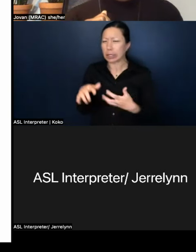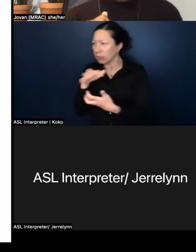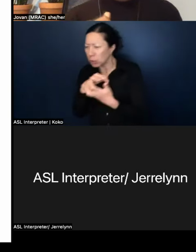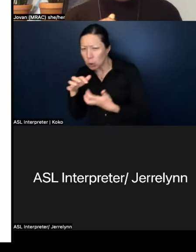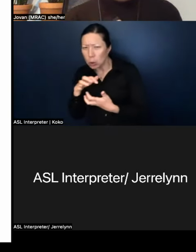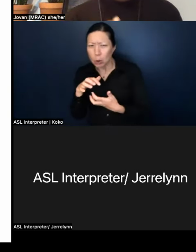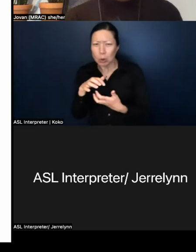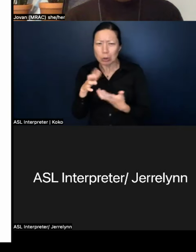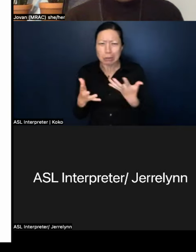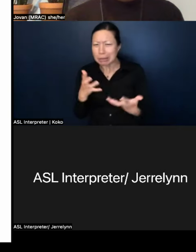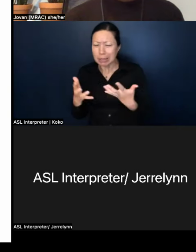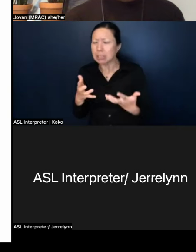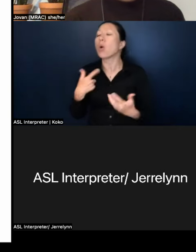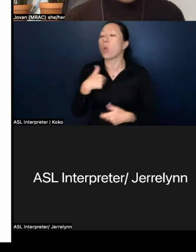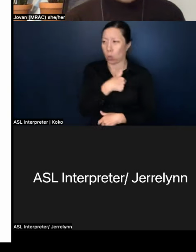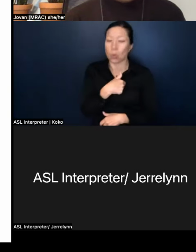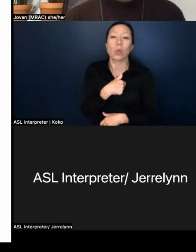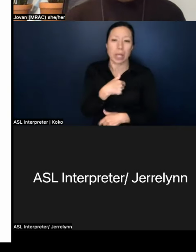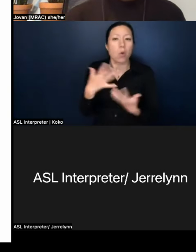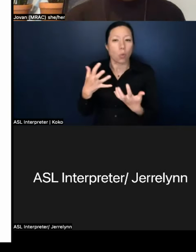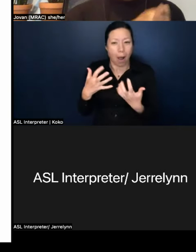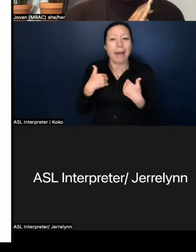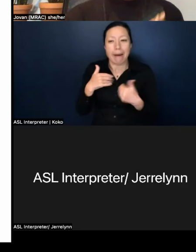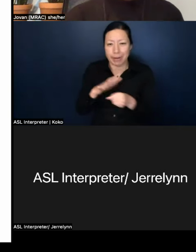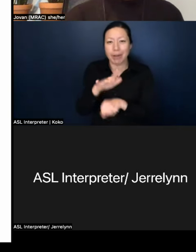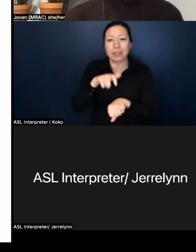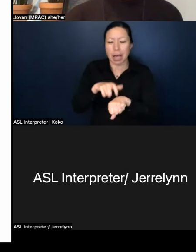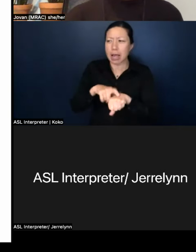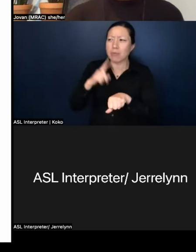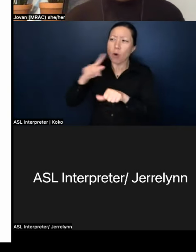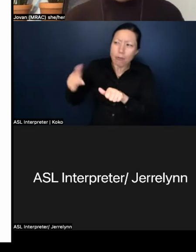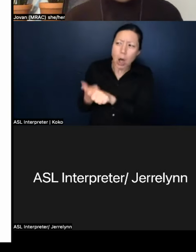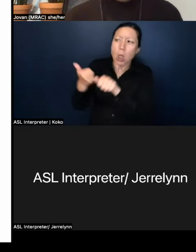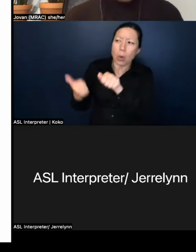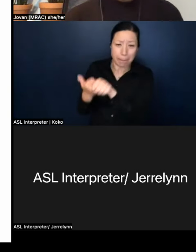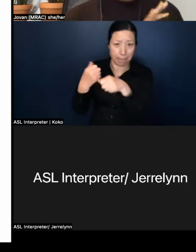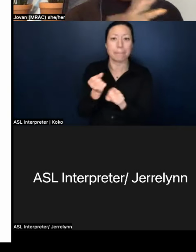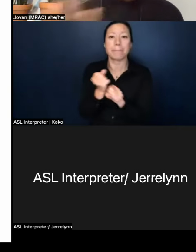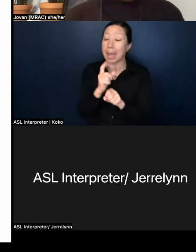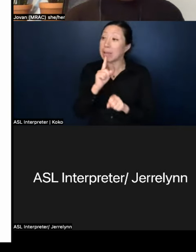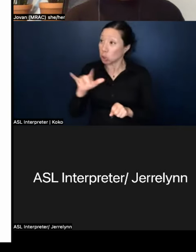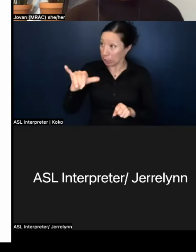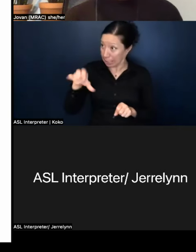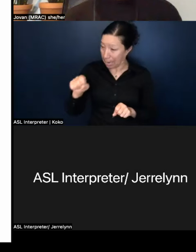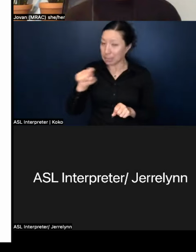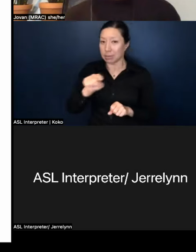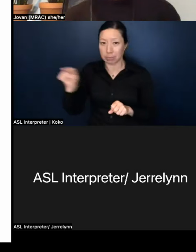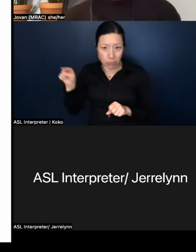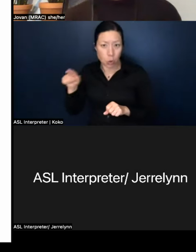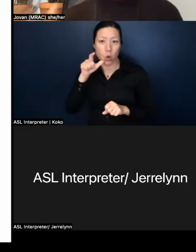to make sure that they do meet eligibility. So even though it's totally fine for you to be succinct in your responses,